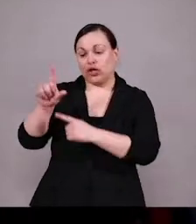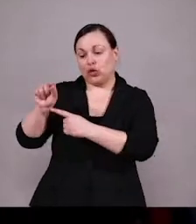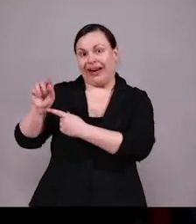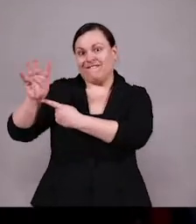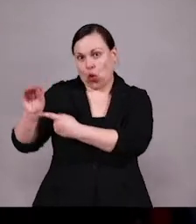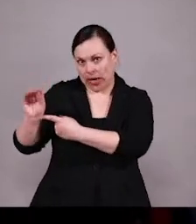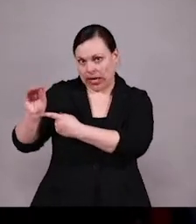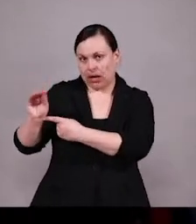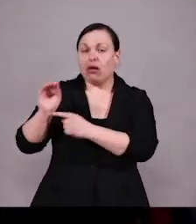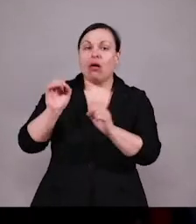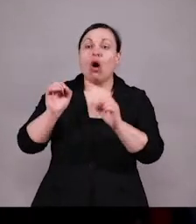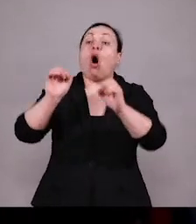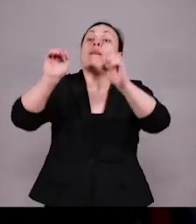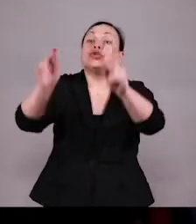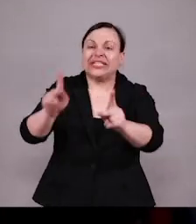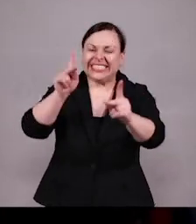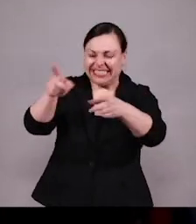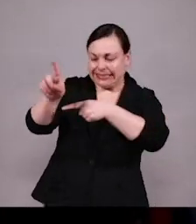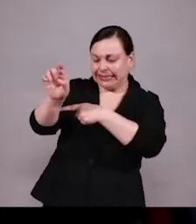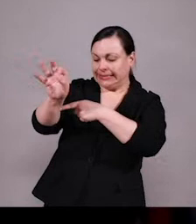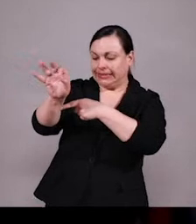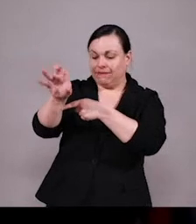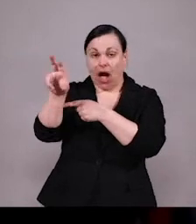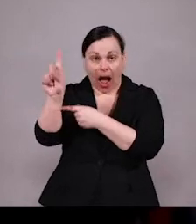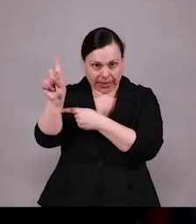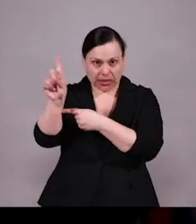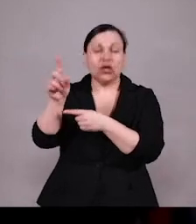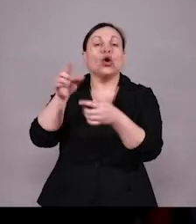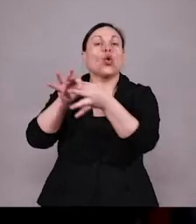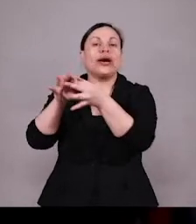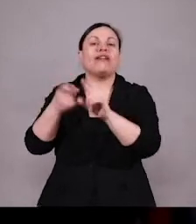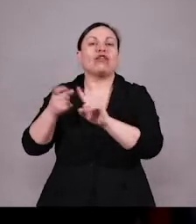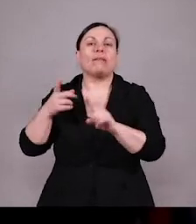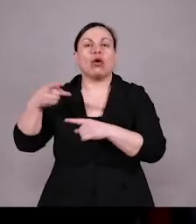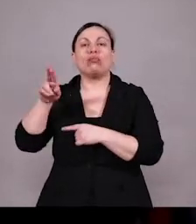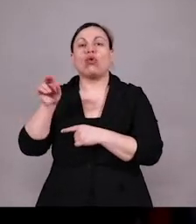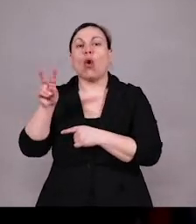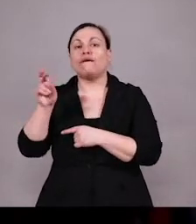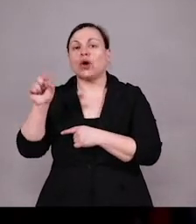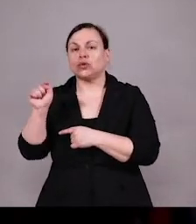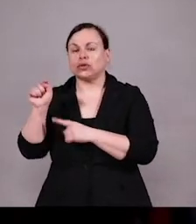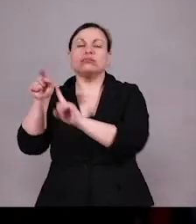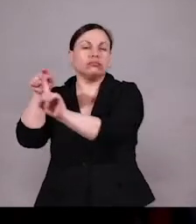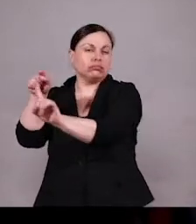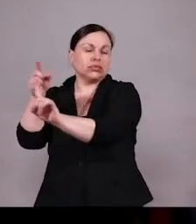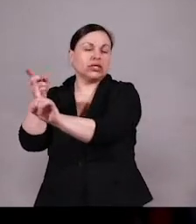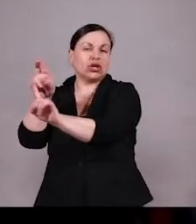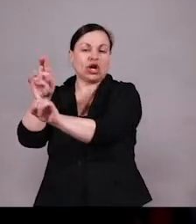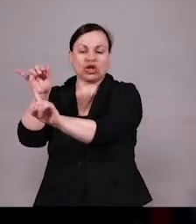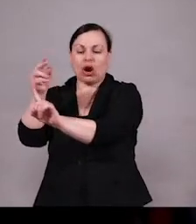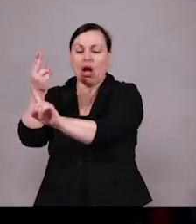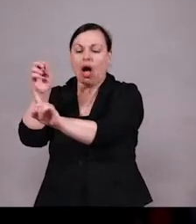Opportunity Defined, is being coordinated by our provost, Dr. James Holloway, working closely with